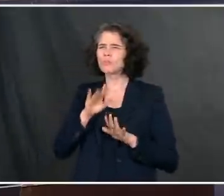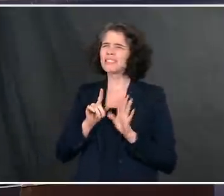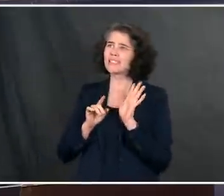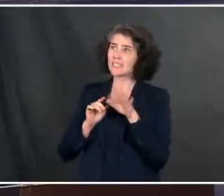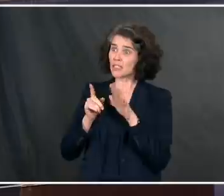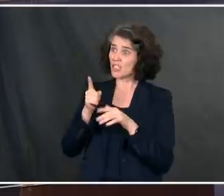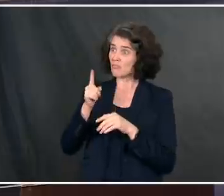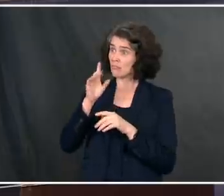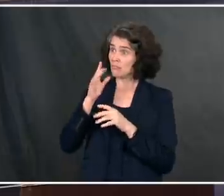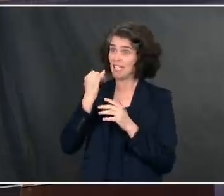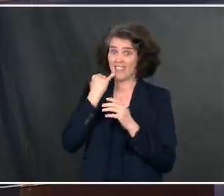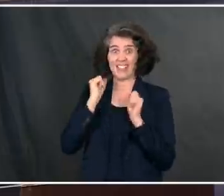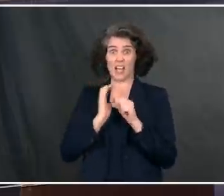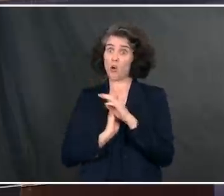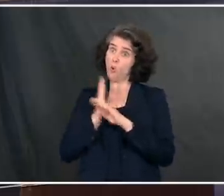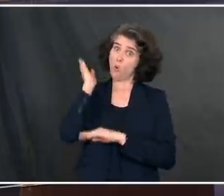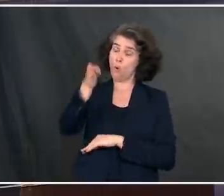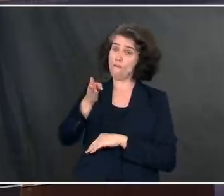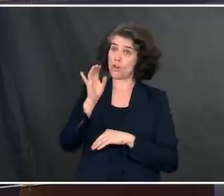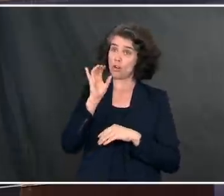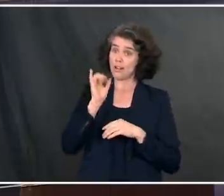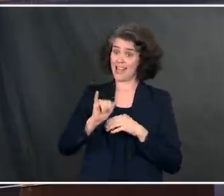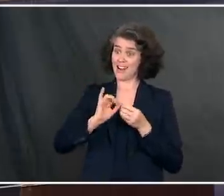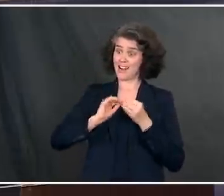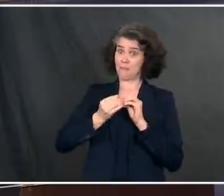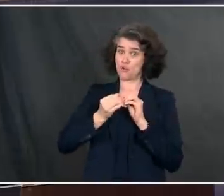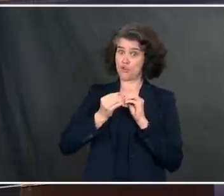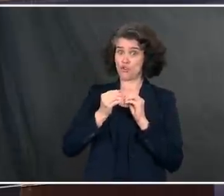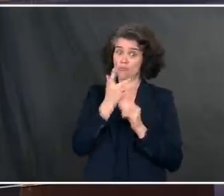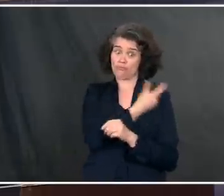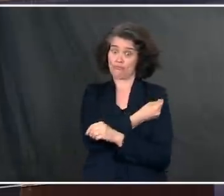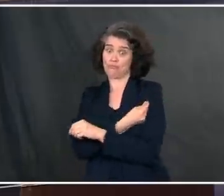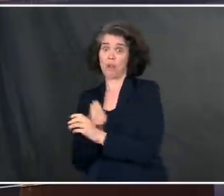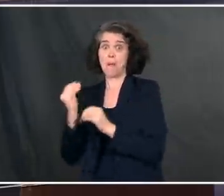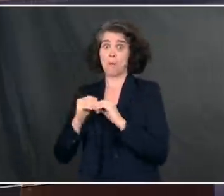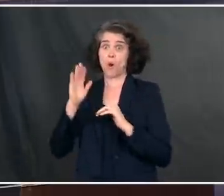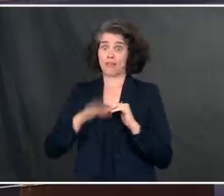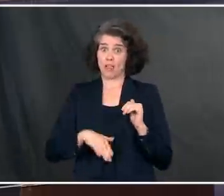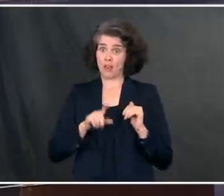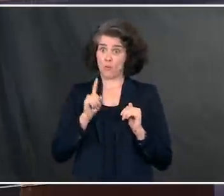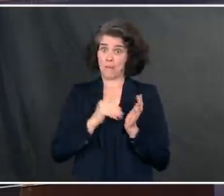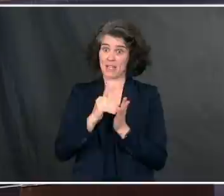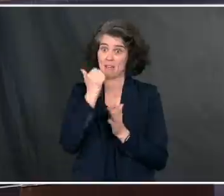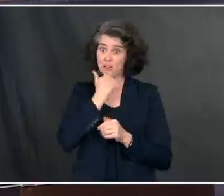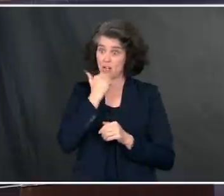Is it possible we may see, you know, in a couple of weeks or a month that the President would up that goal?